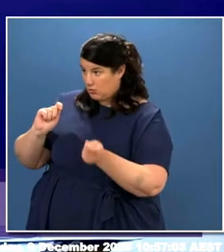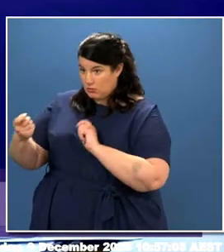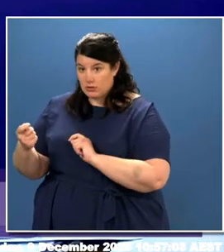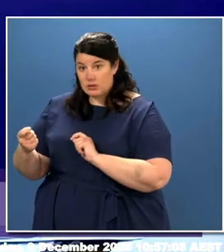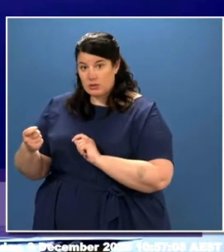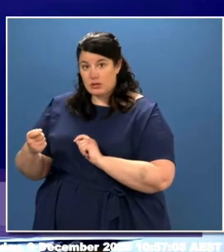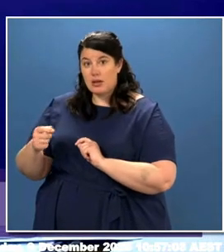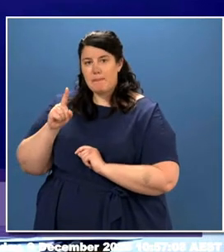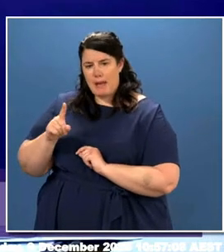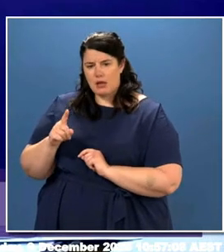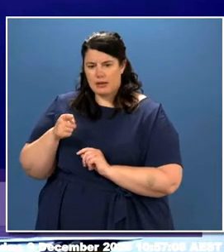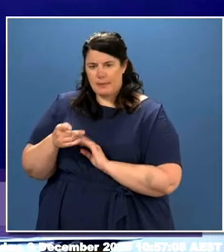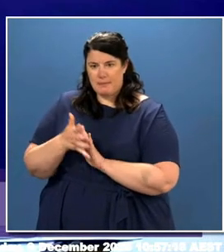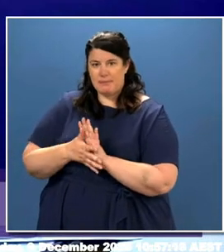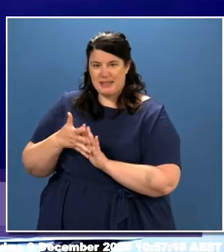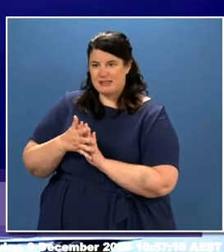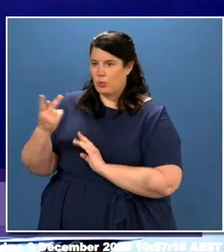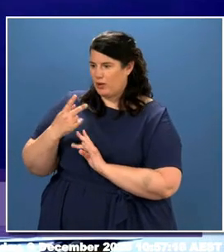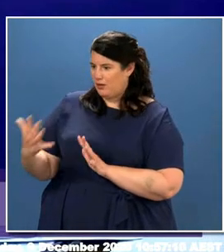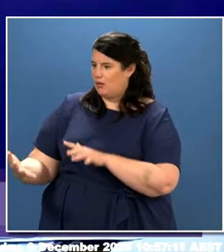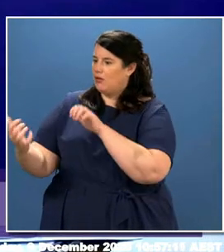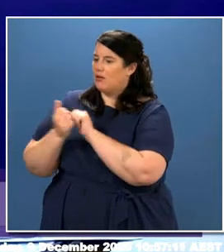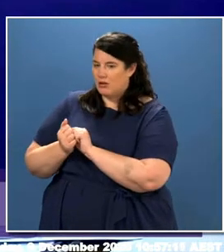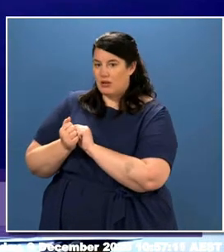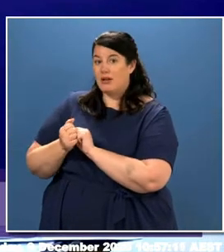involves something reciprocal and that is, people with disability being